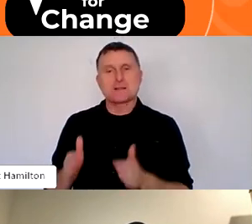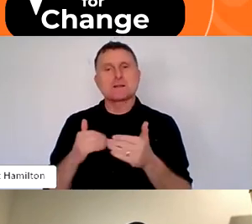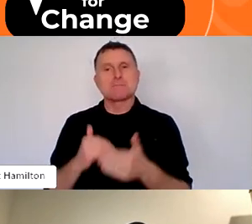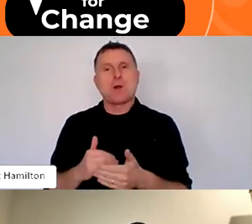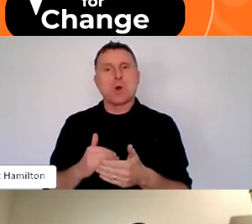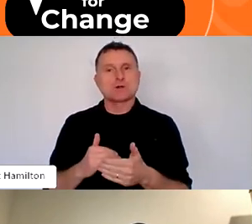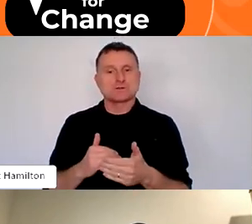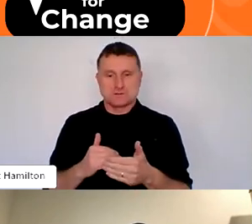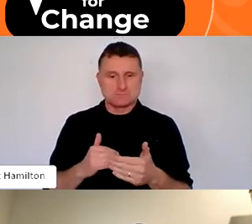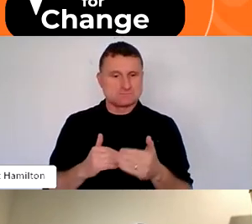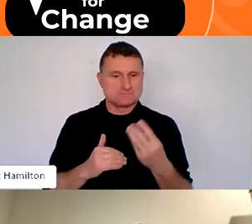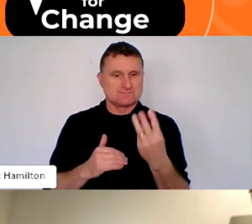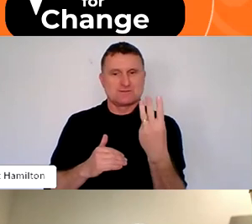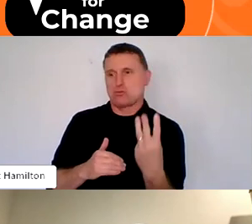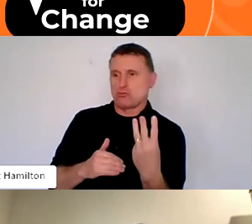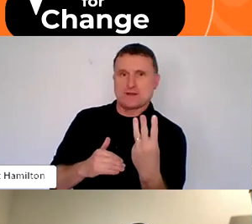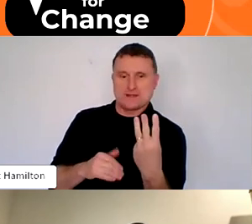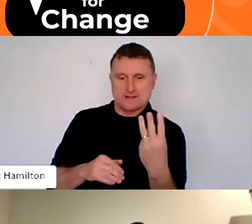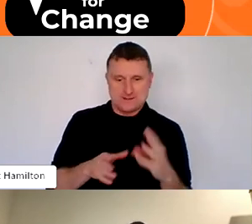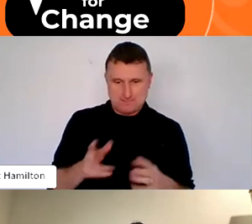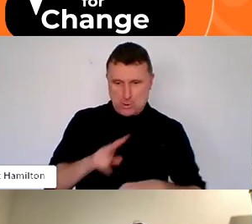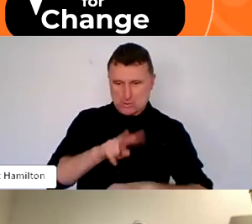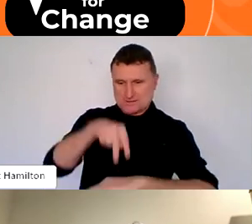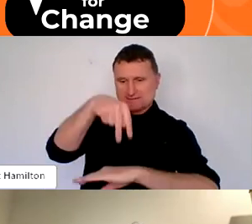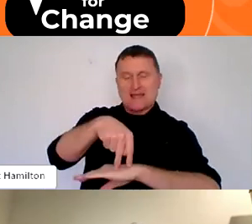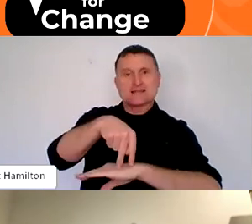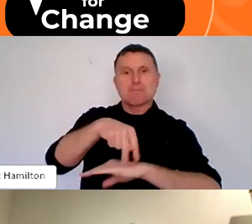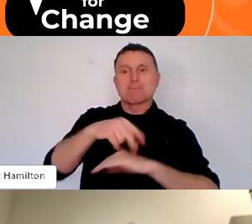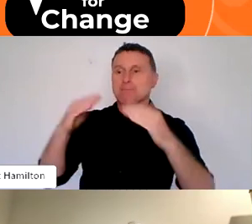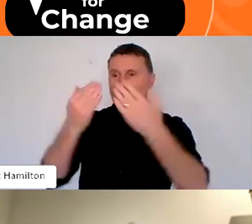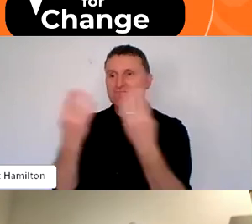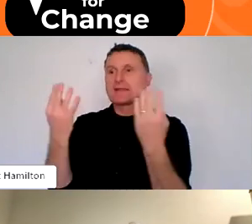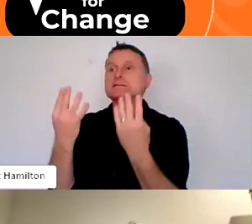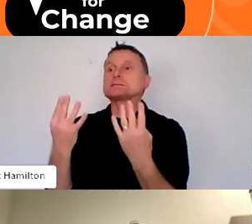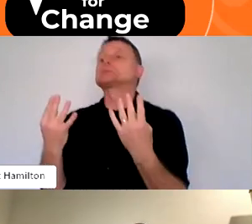the fence. But in the interests of inclusion, the barrier, ie the